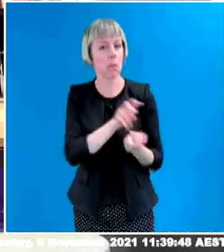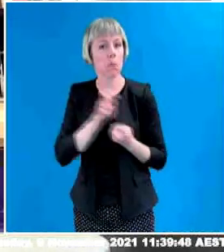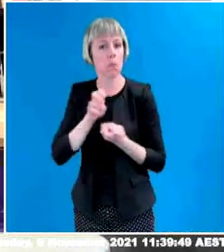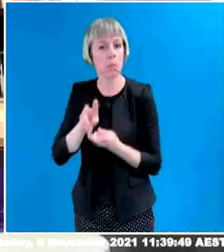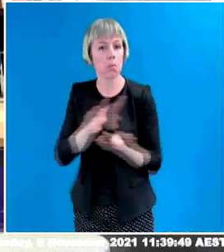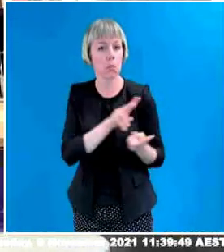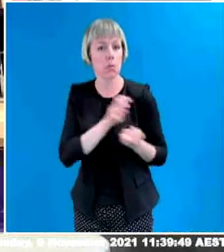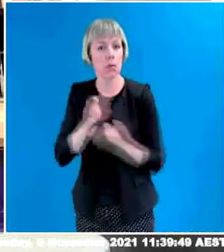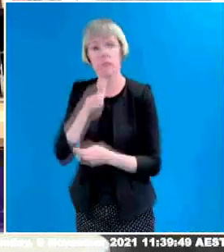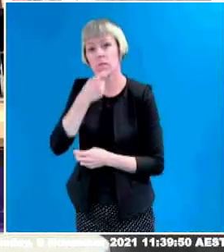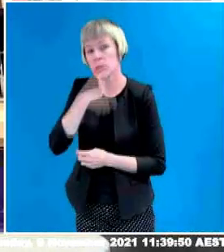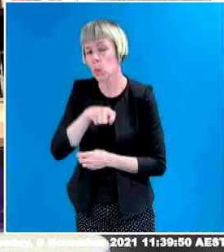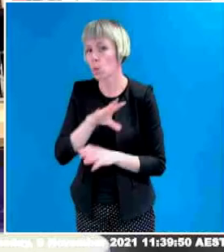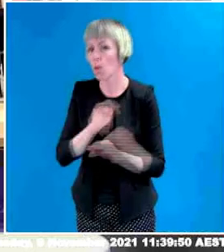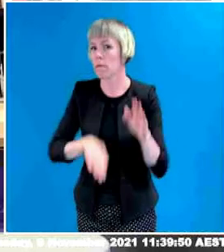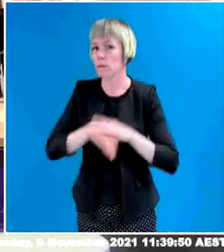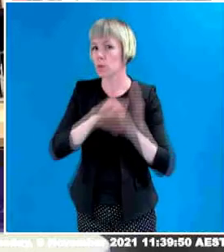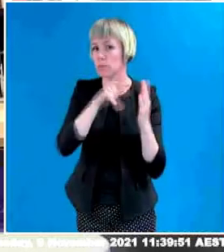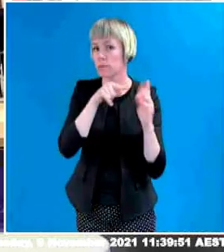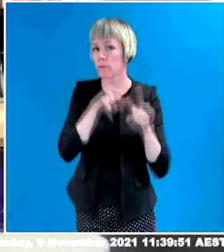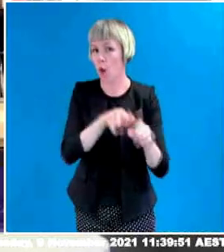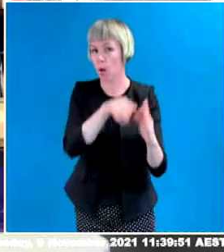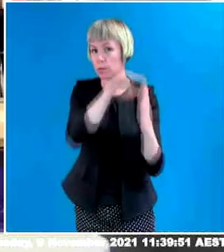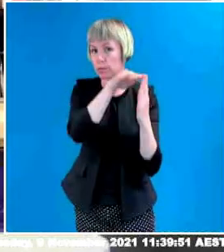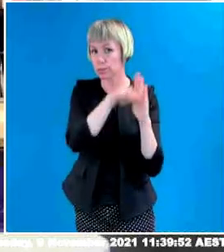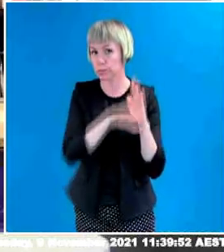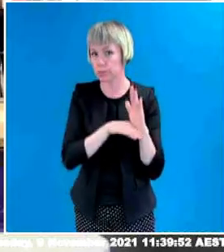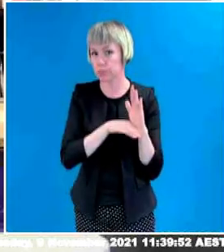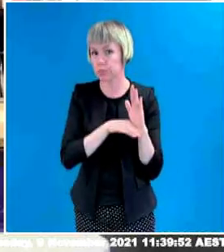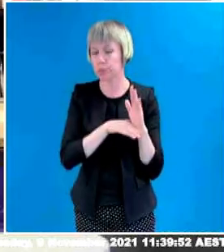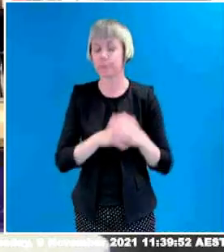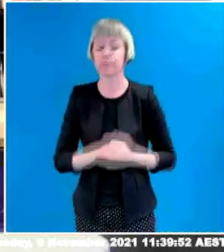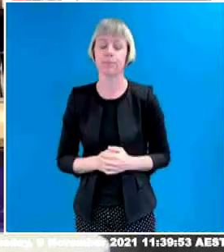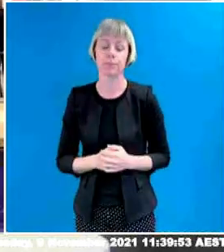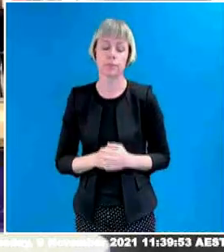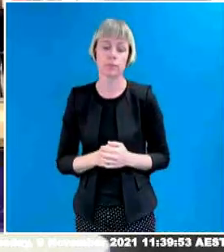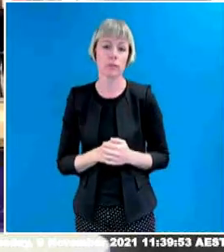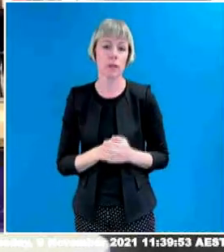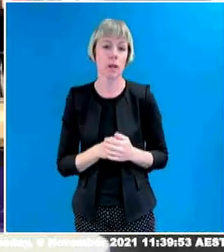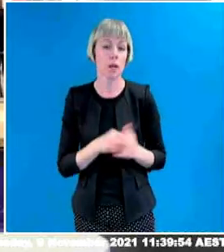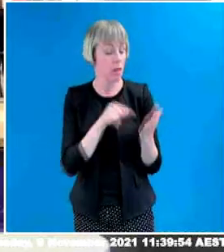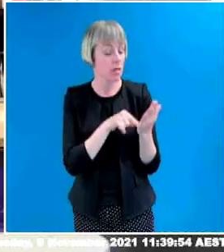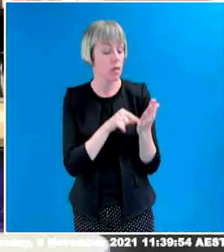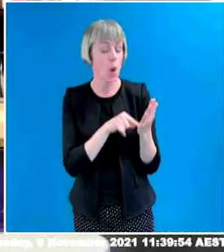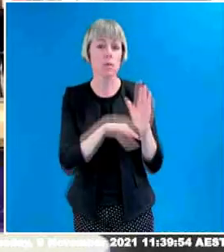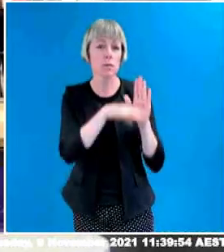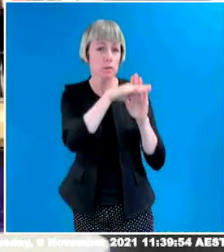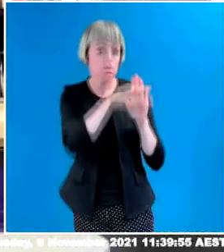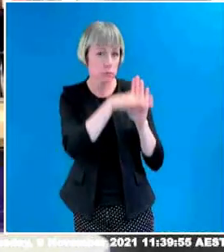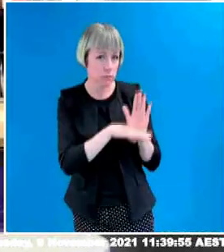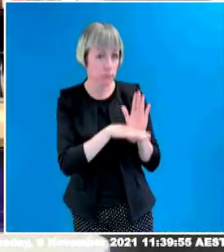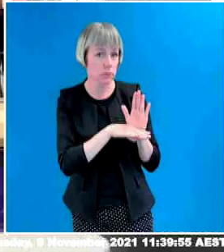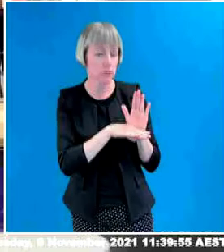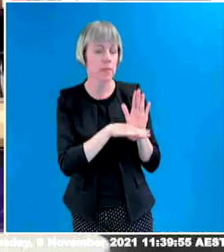In many ways, what the UN Guiding Principles has been is a massive education and awareness program.